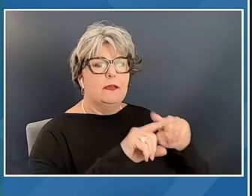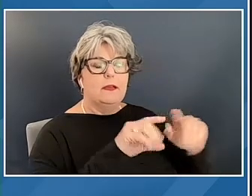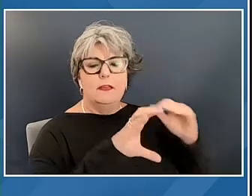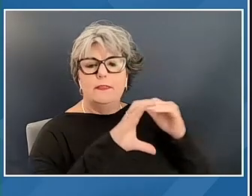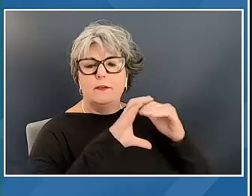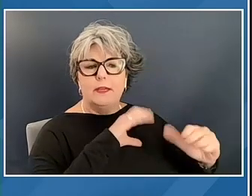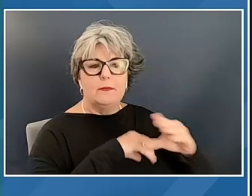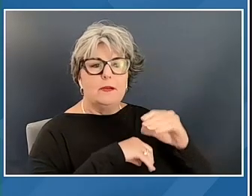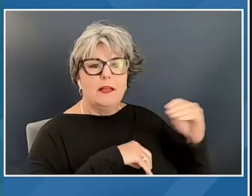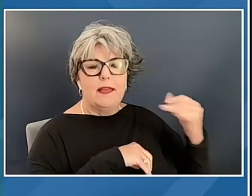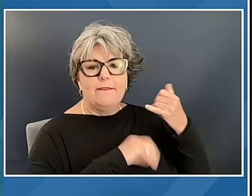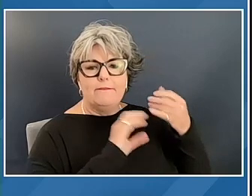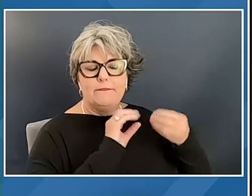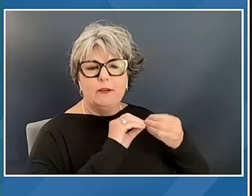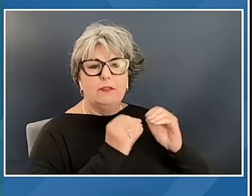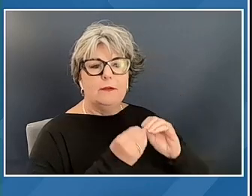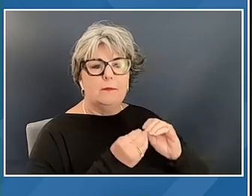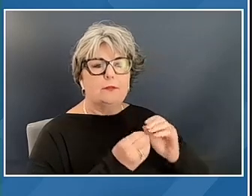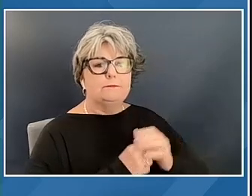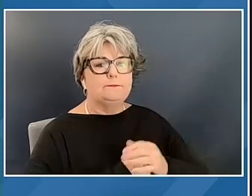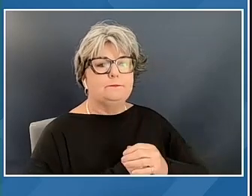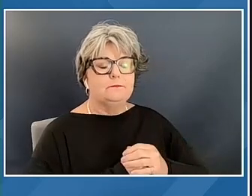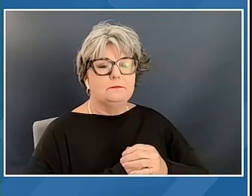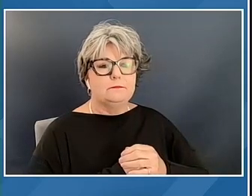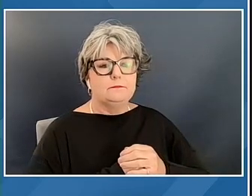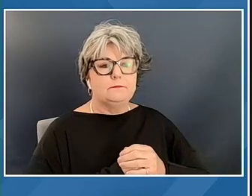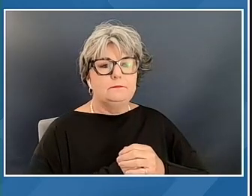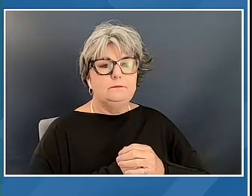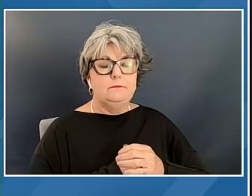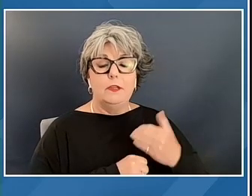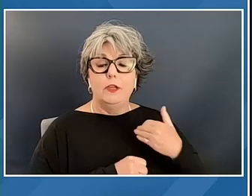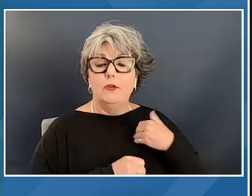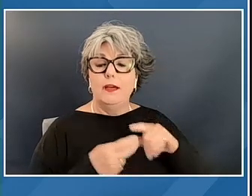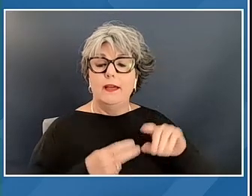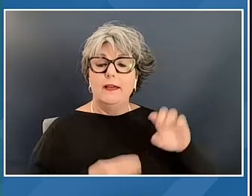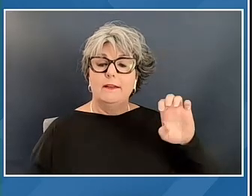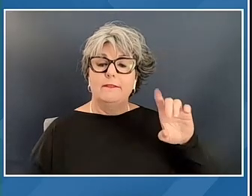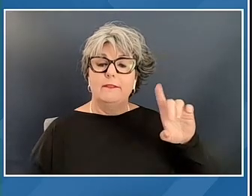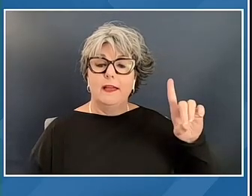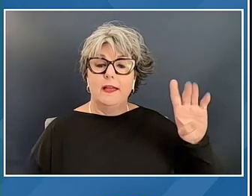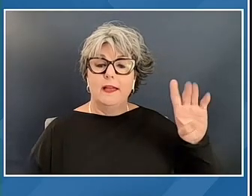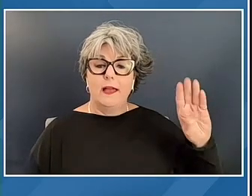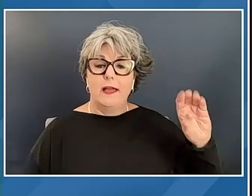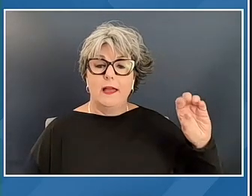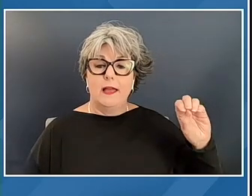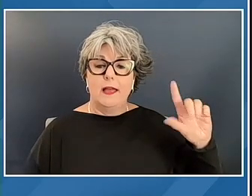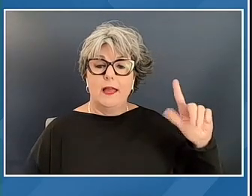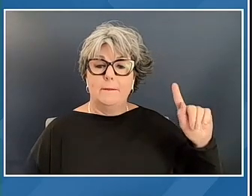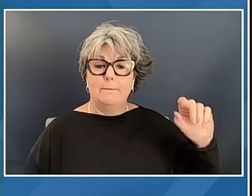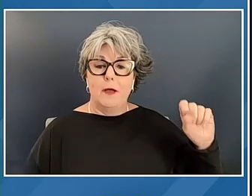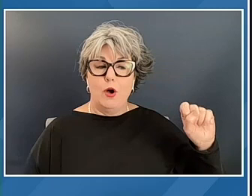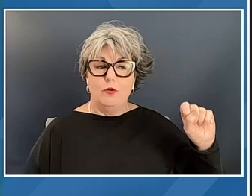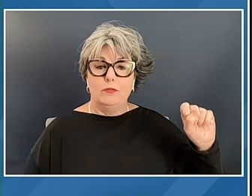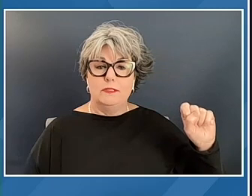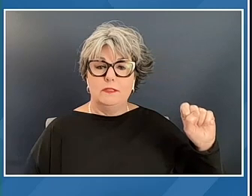And do you have Ed Boltz's too, or? Ed Boltz was just sent to me. I'll contact Ed Boltz.